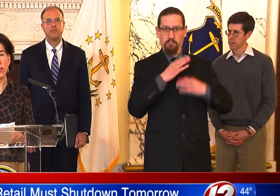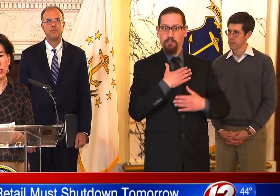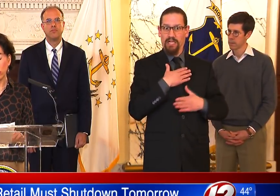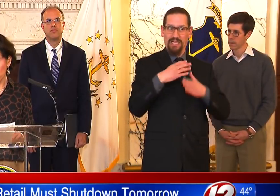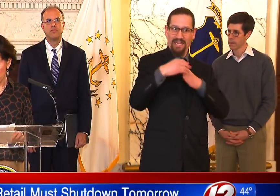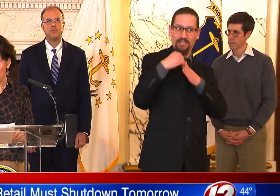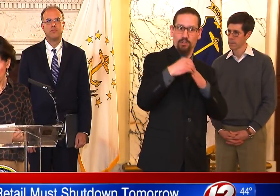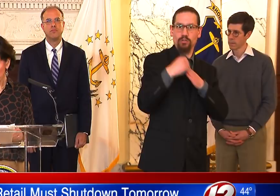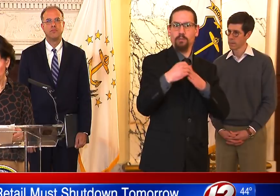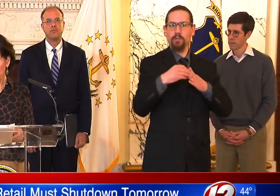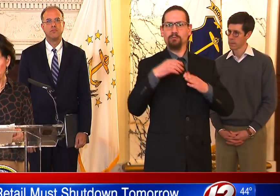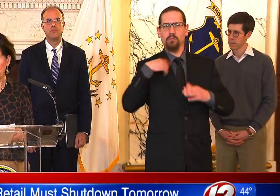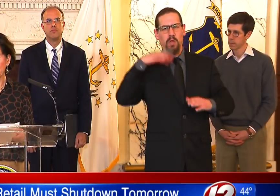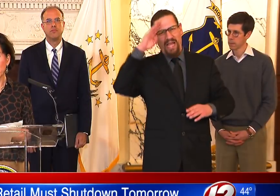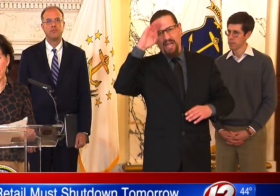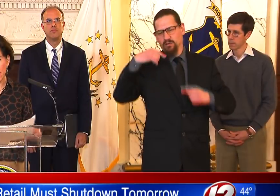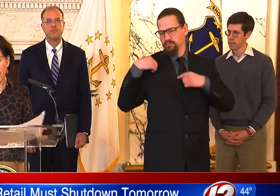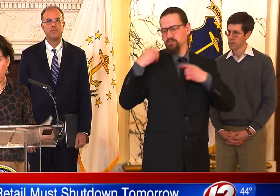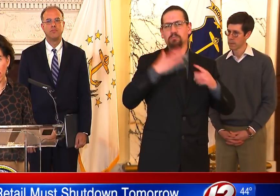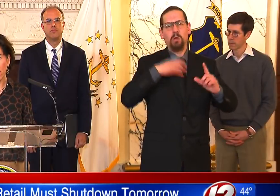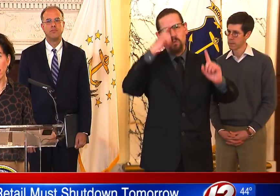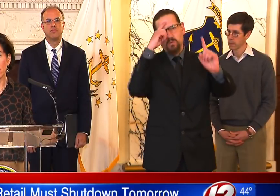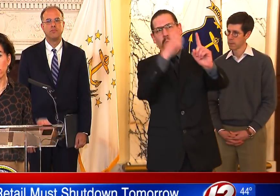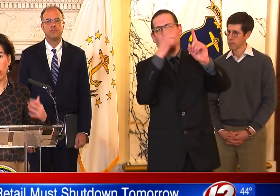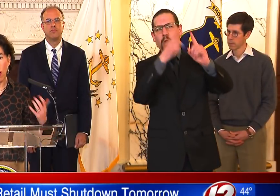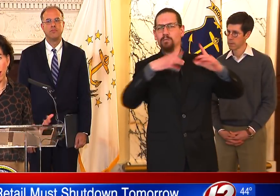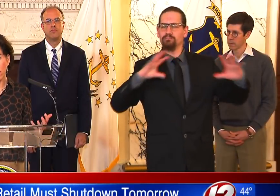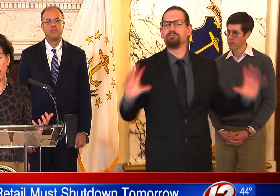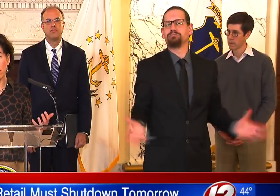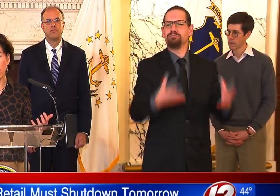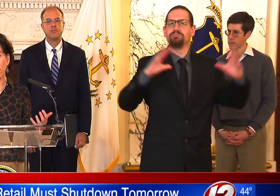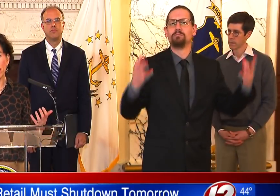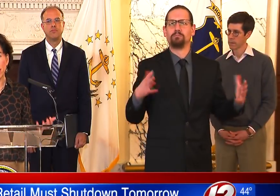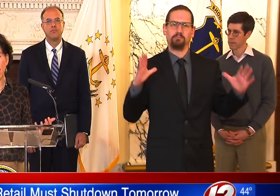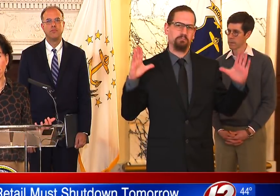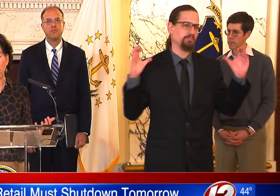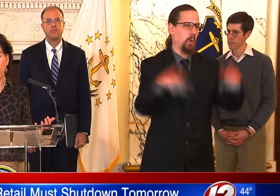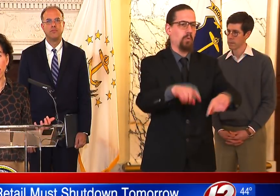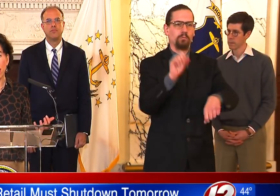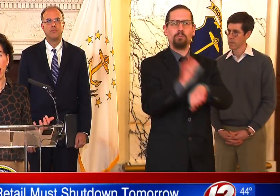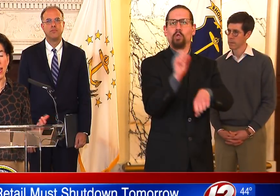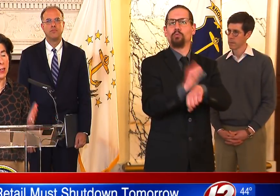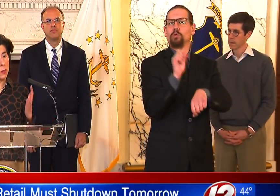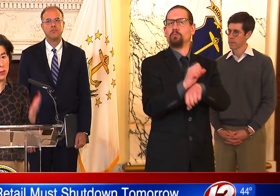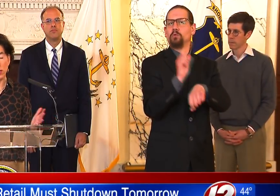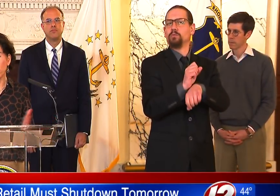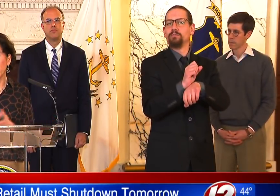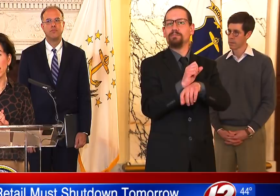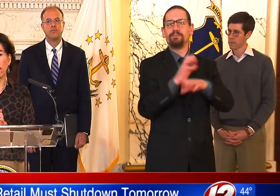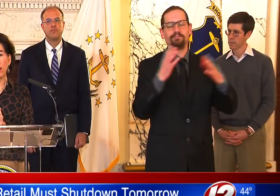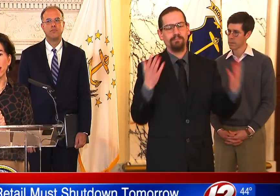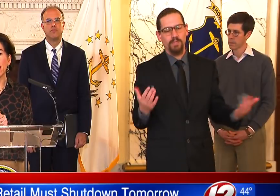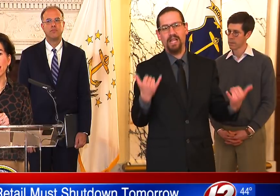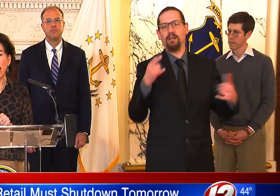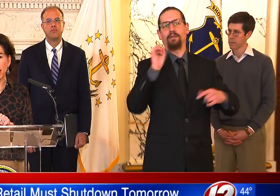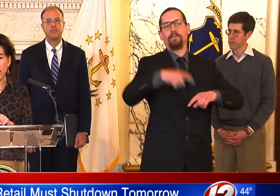WORK. UNTIL THIS, WE WERE ON A GREAT RUN.